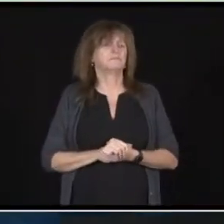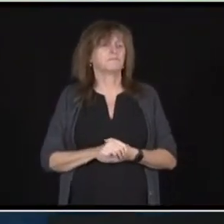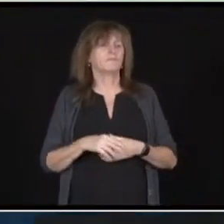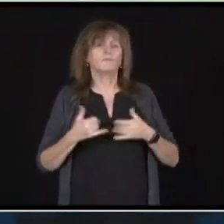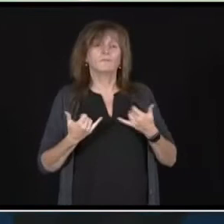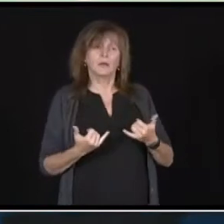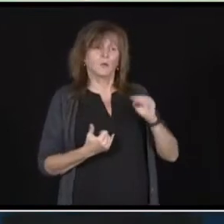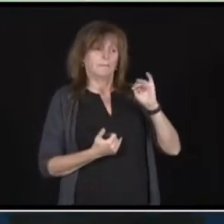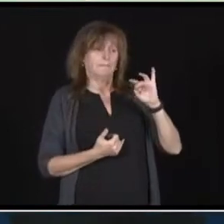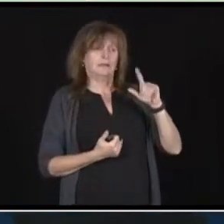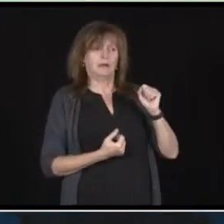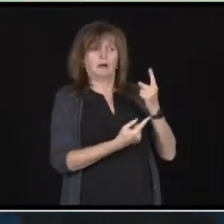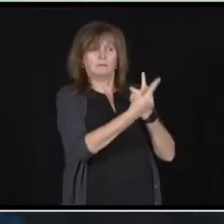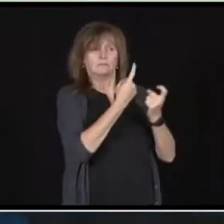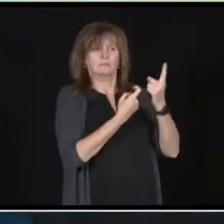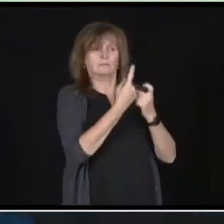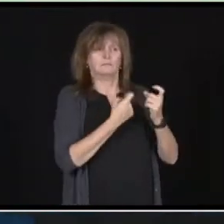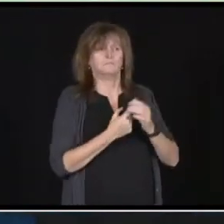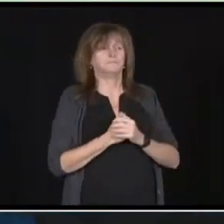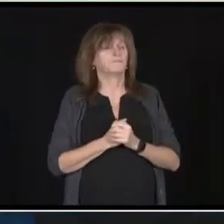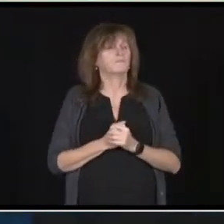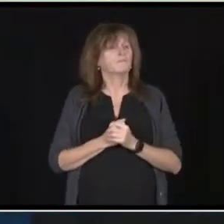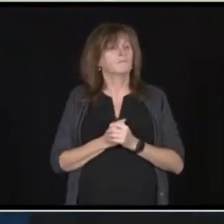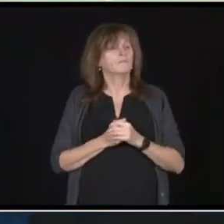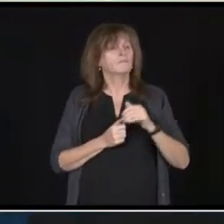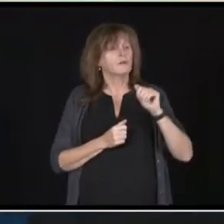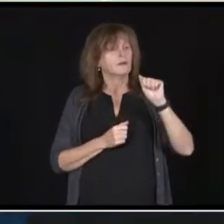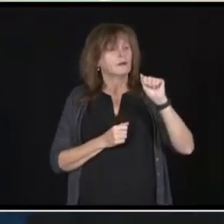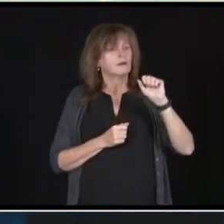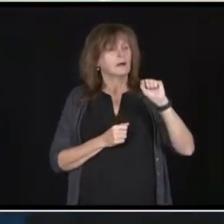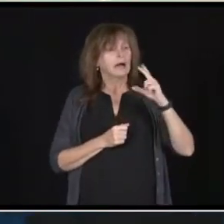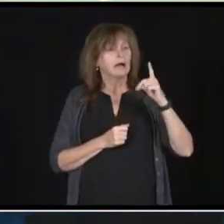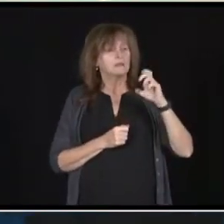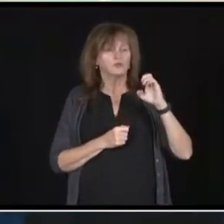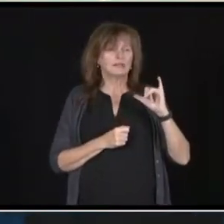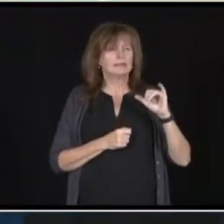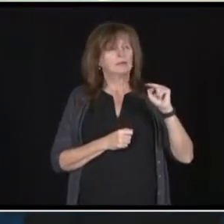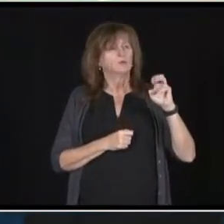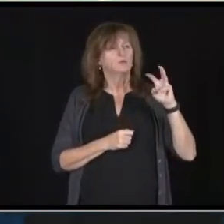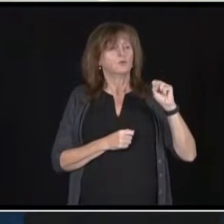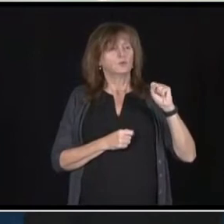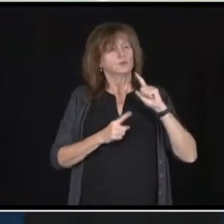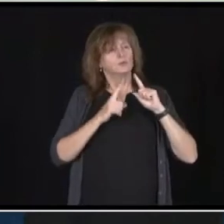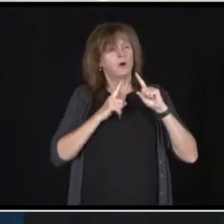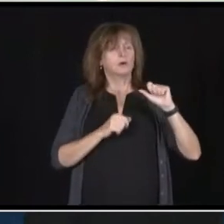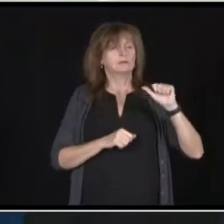We will go to the phoneline for questions. First question is from Ashley from NEWSTALK 1010.